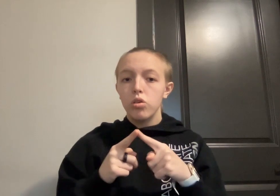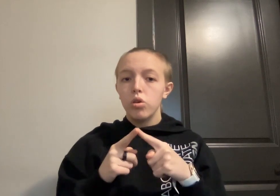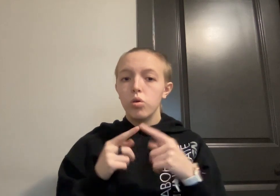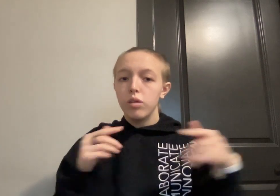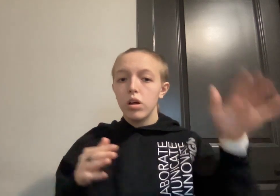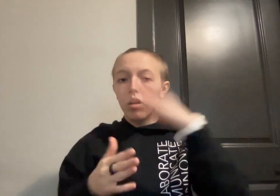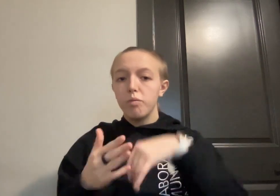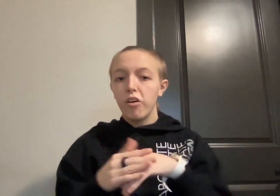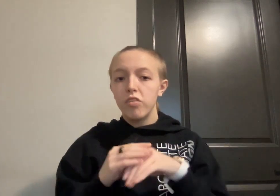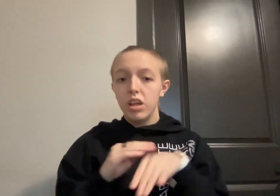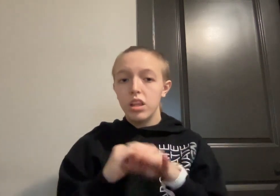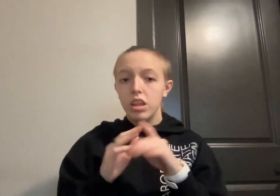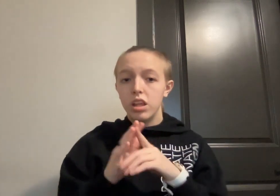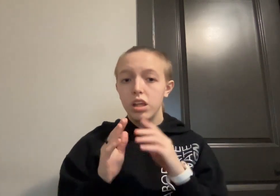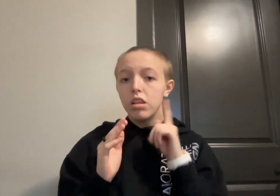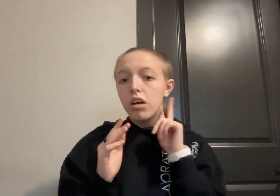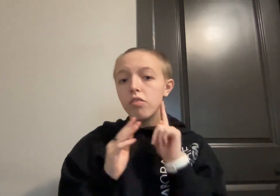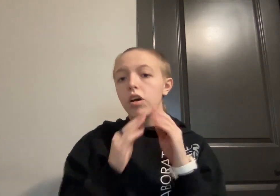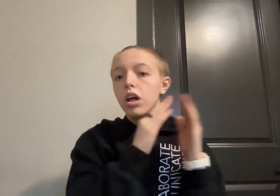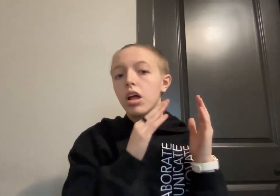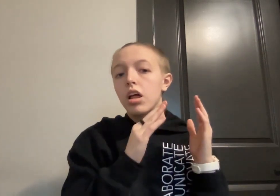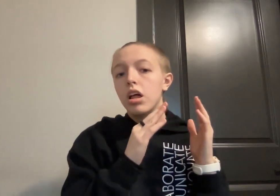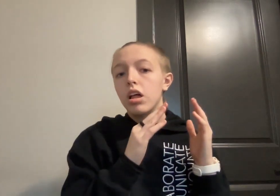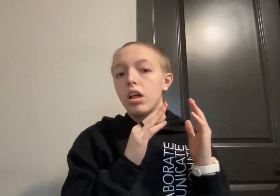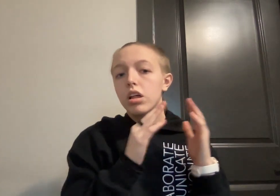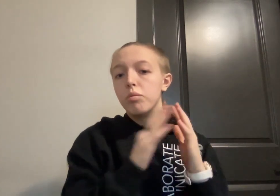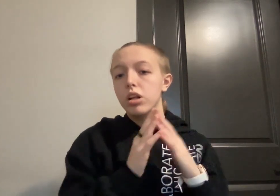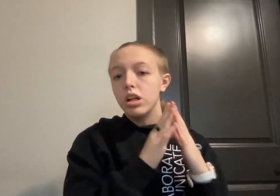to be involved in the deaf community.